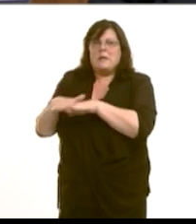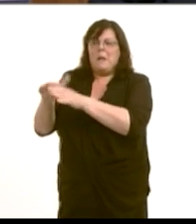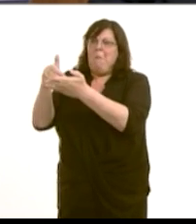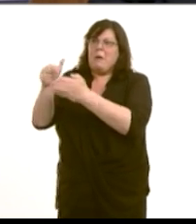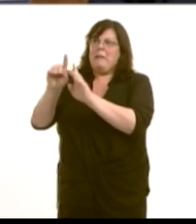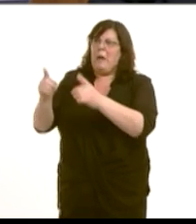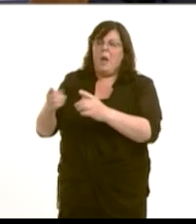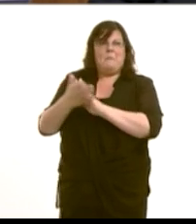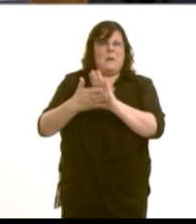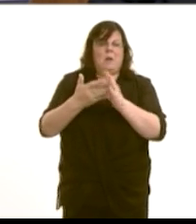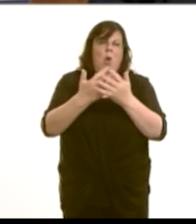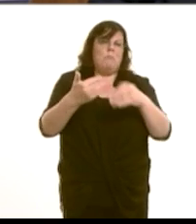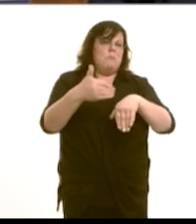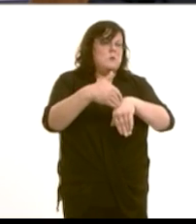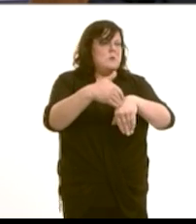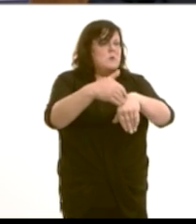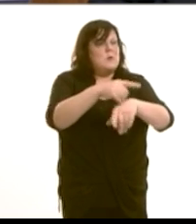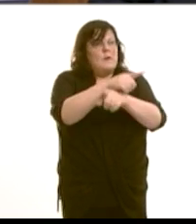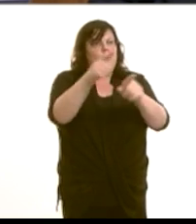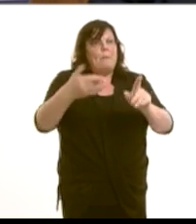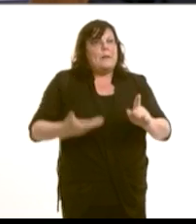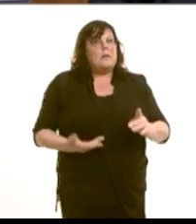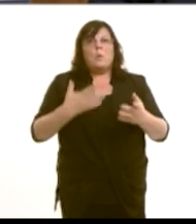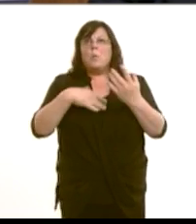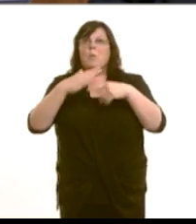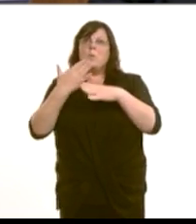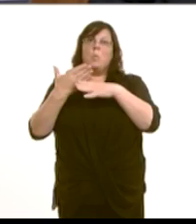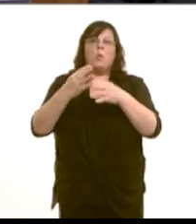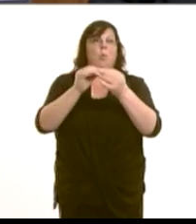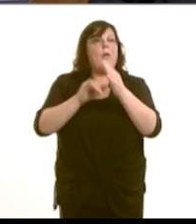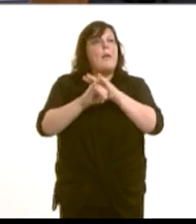and we will work hard to make sure that companies like Airbus continue to benefit from access